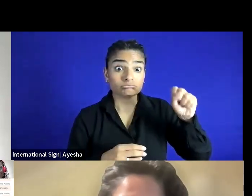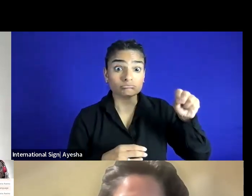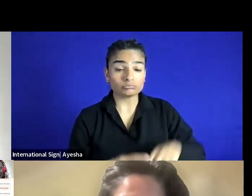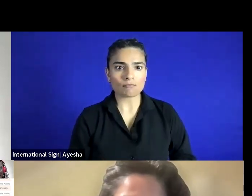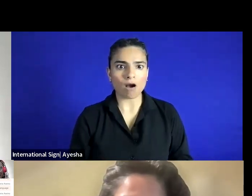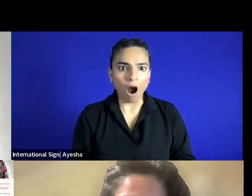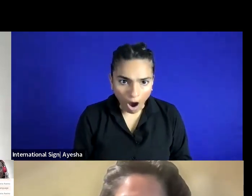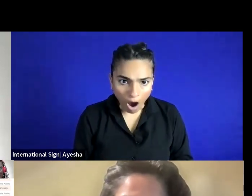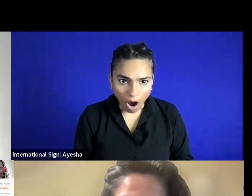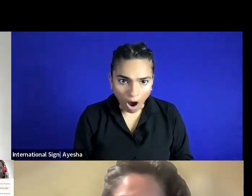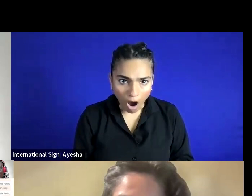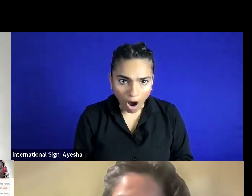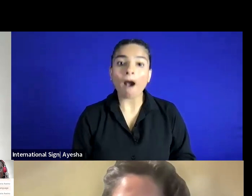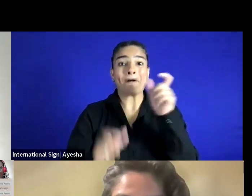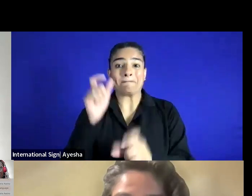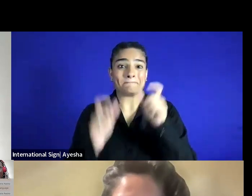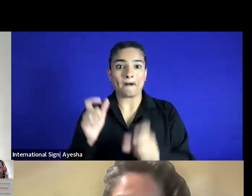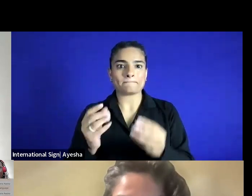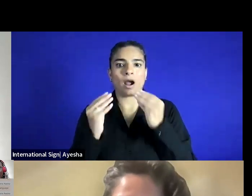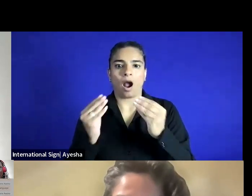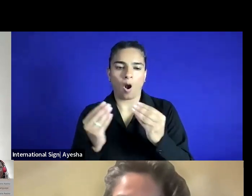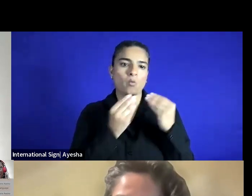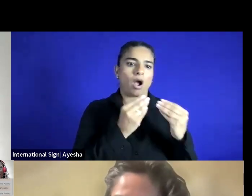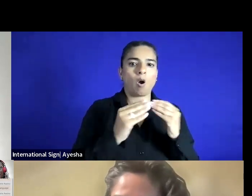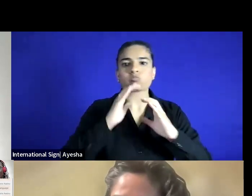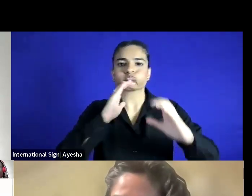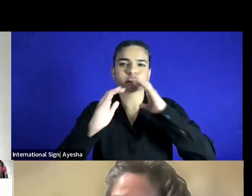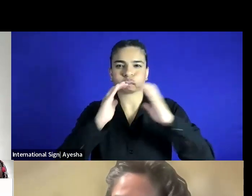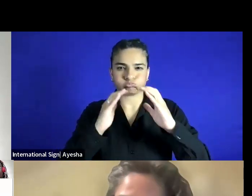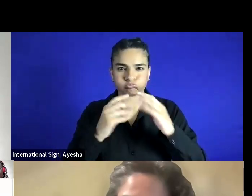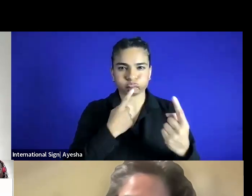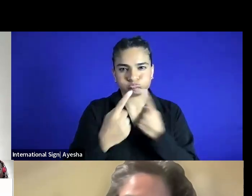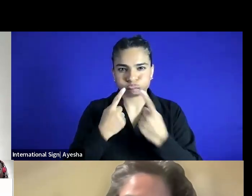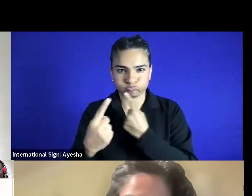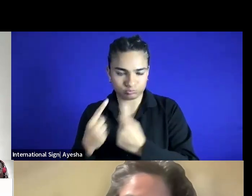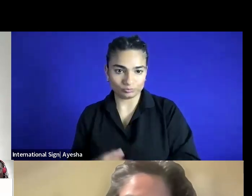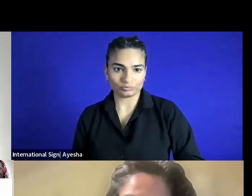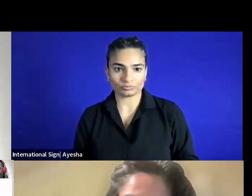And also the other feature in terms of connection is the forum kitchen table.